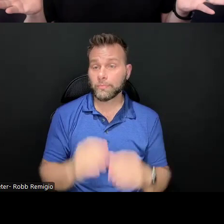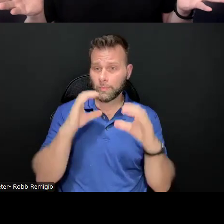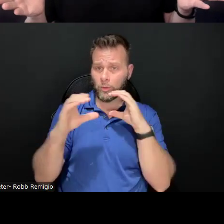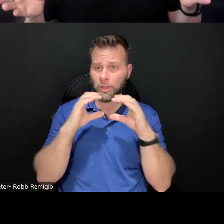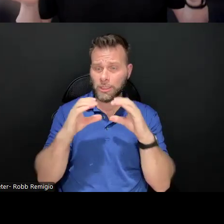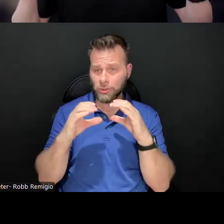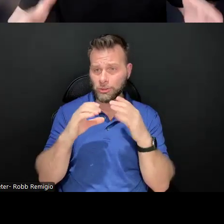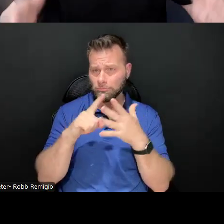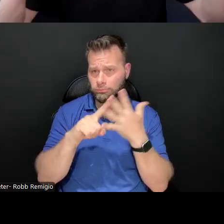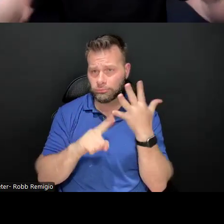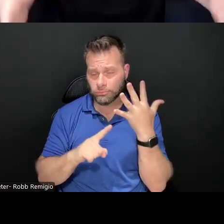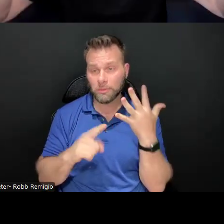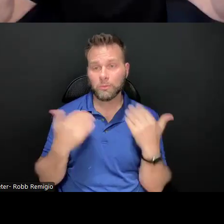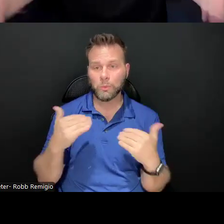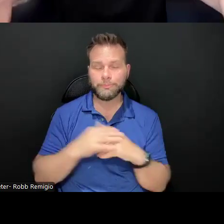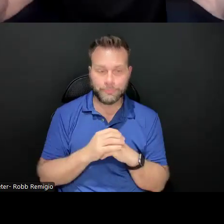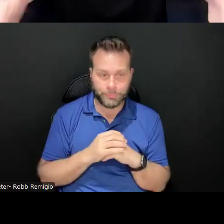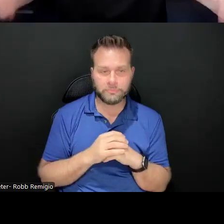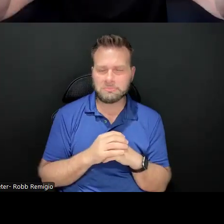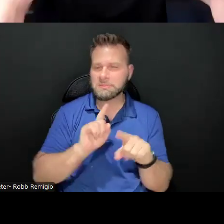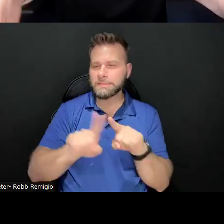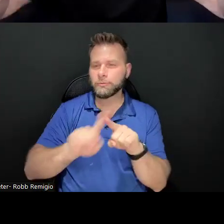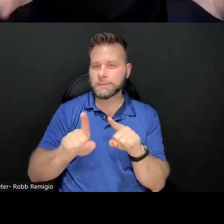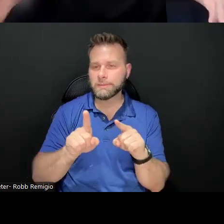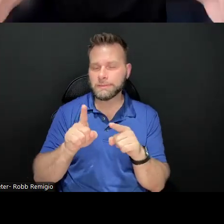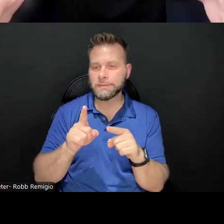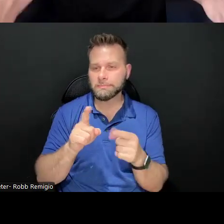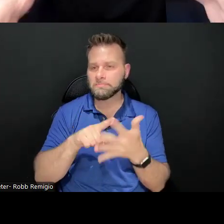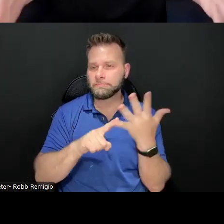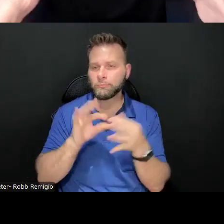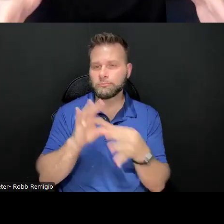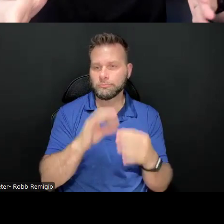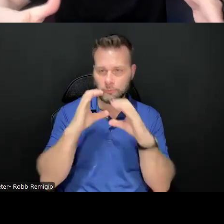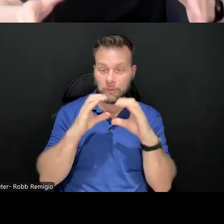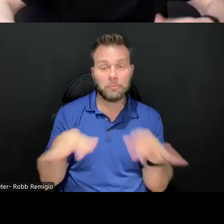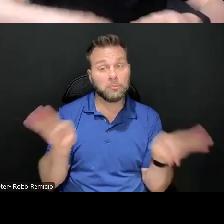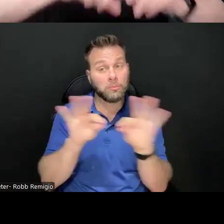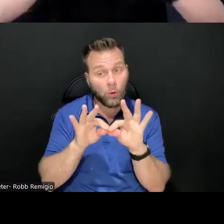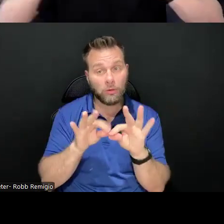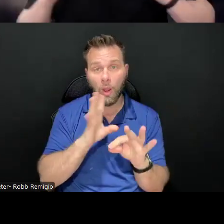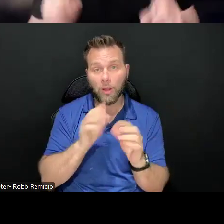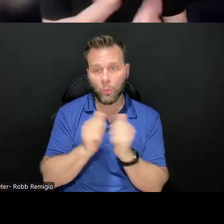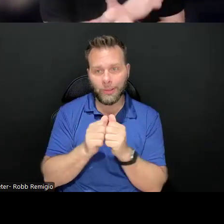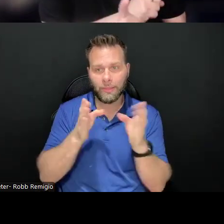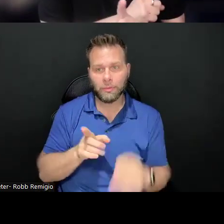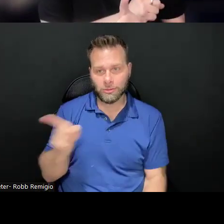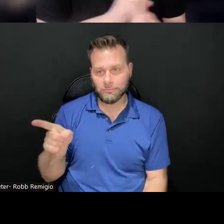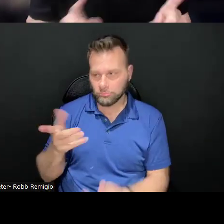So, a lot of communication barriers take place -- and again, please talk to the person. I cannot overemphasize it